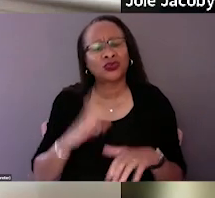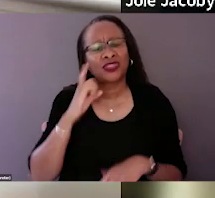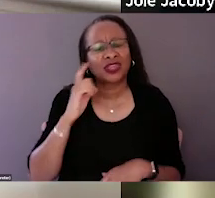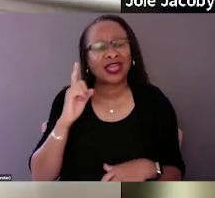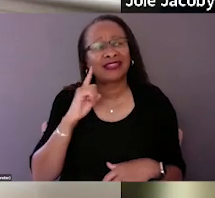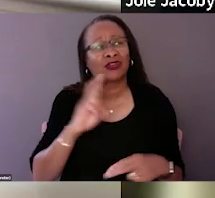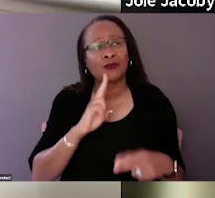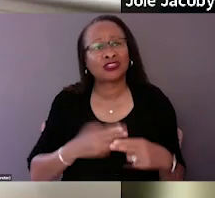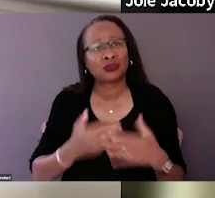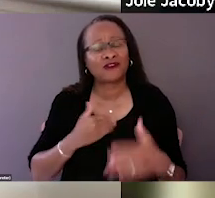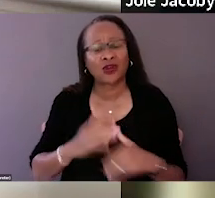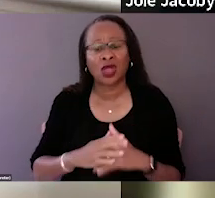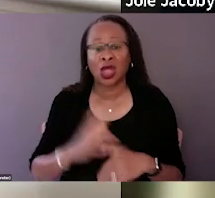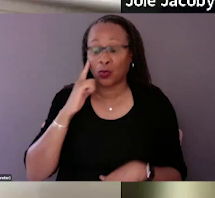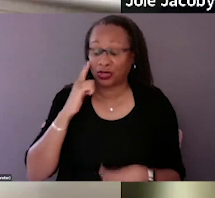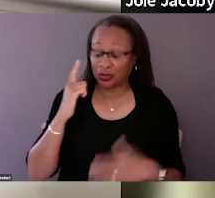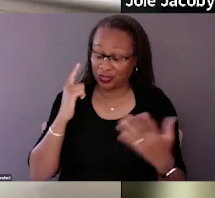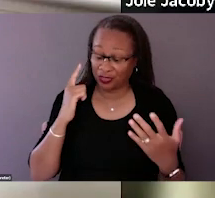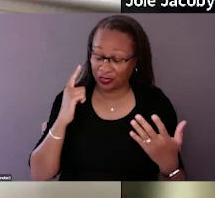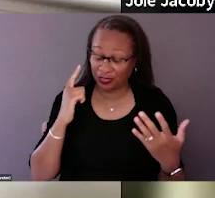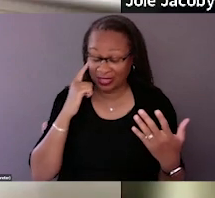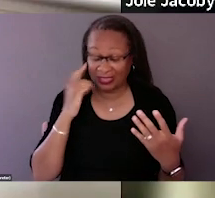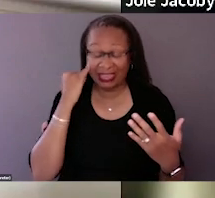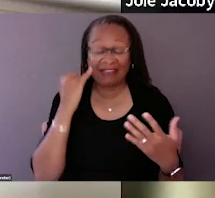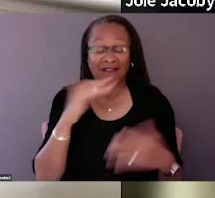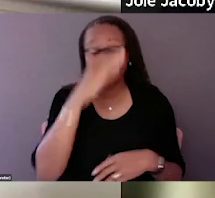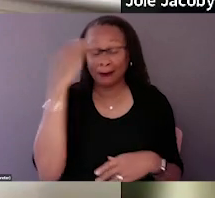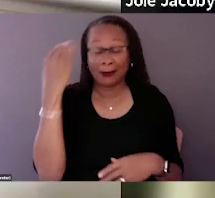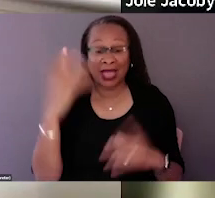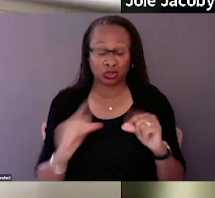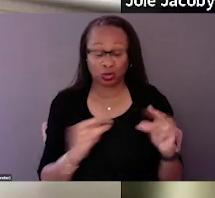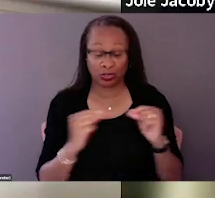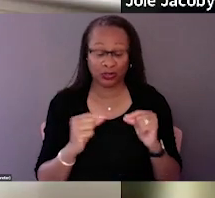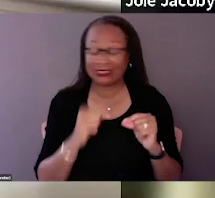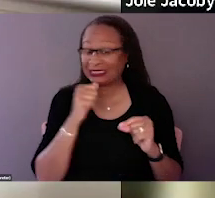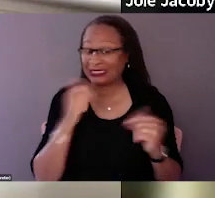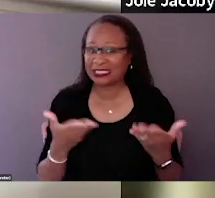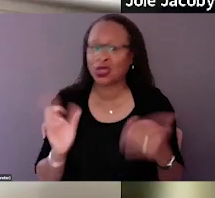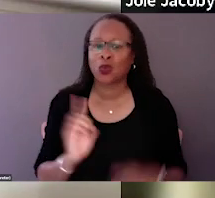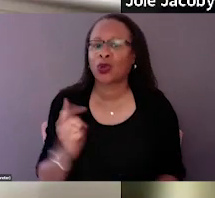what do you think if Black Twitter never existed, where would we be as a people today?